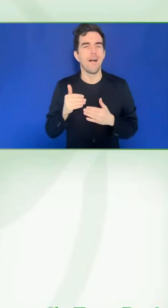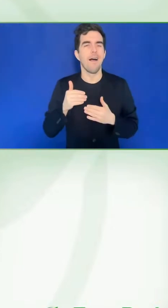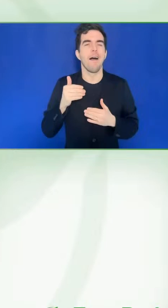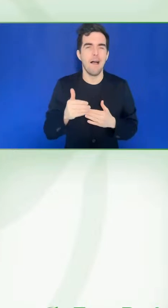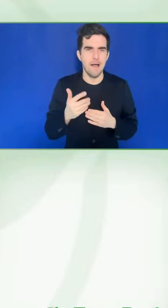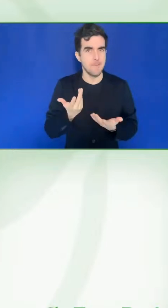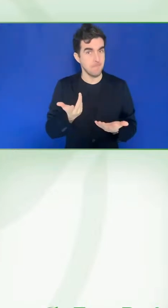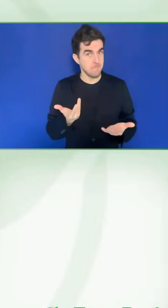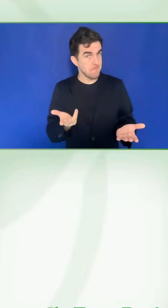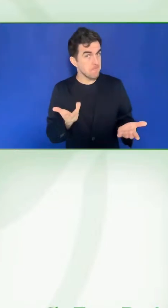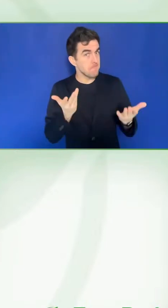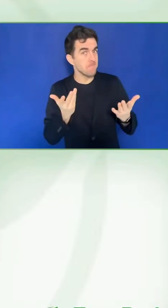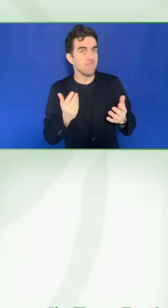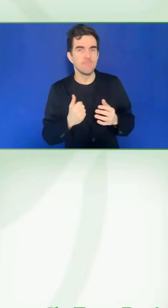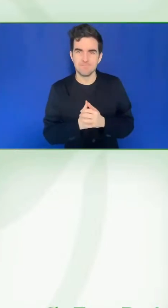To the left of me is the president from Okayama broadcasting.